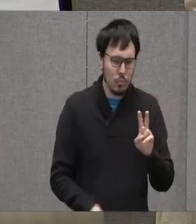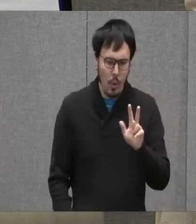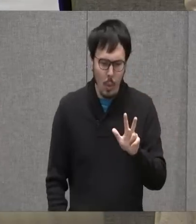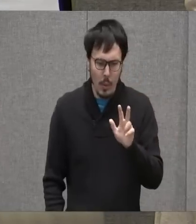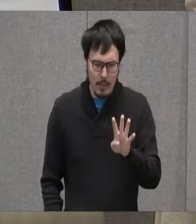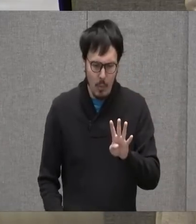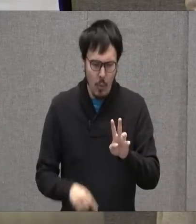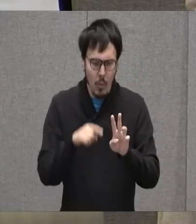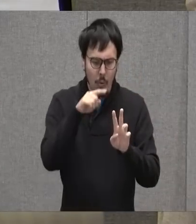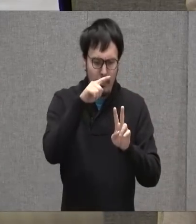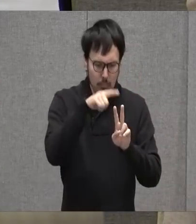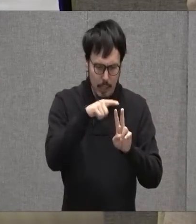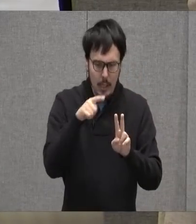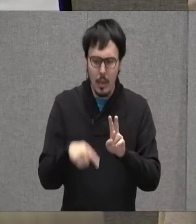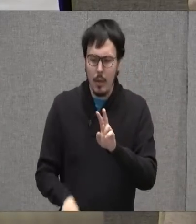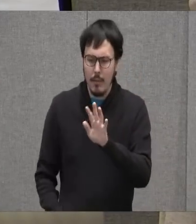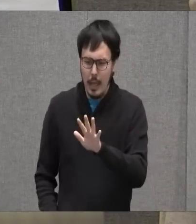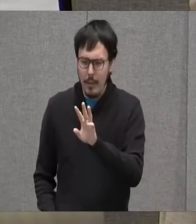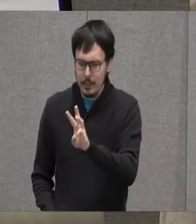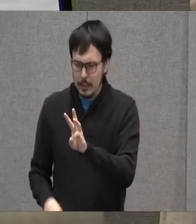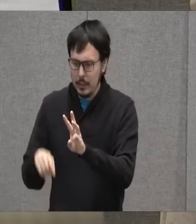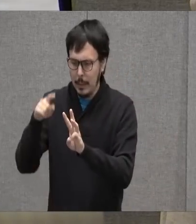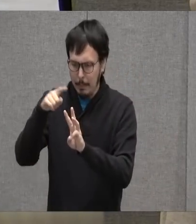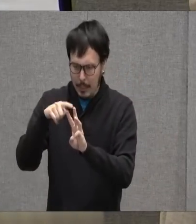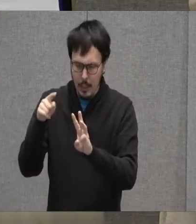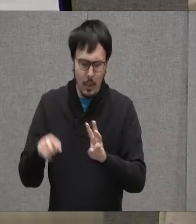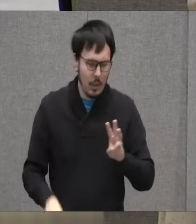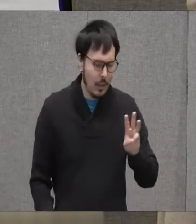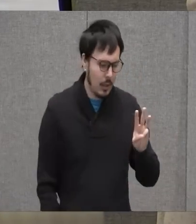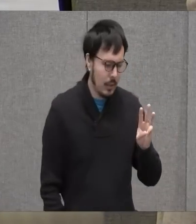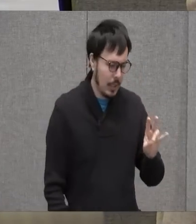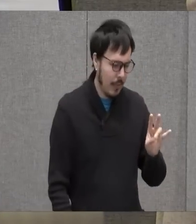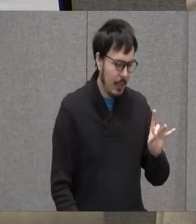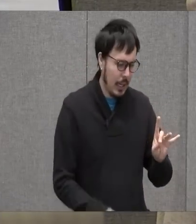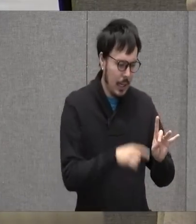seven, eight, nine, 10, 11, 12, 13, 14,